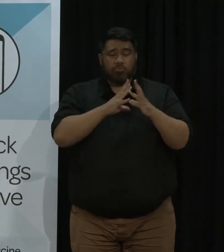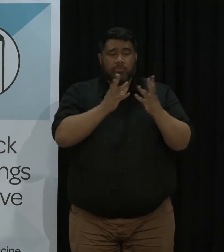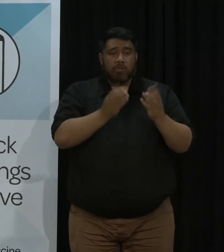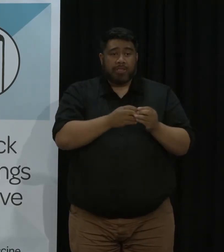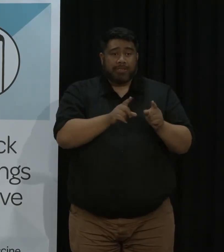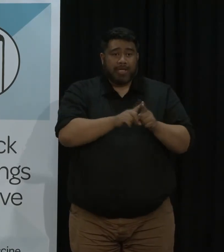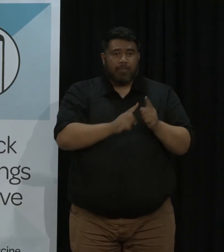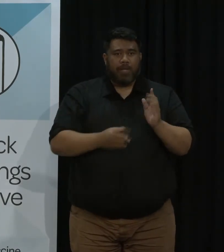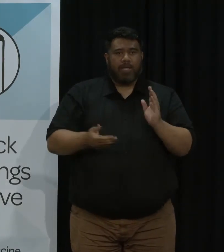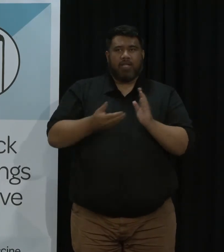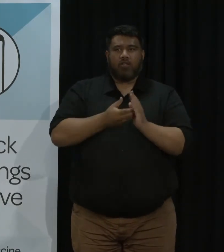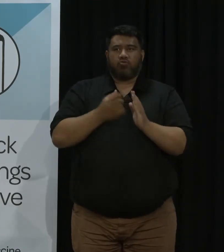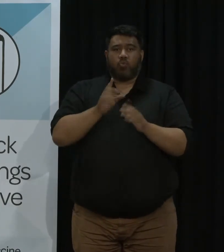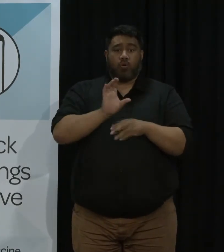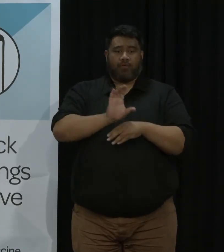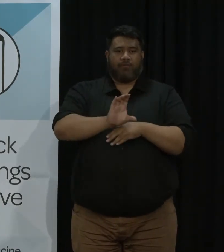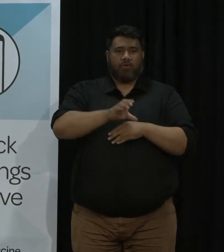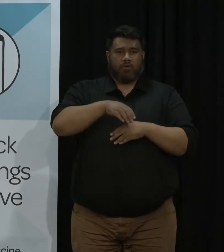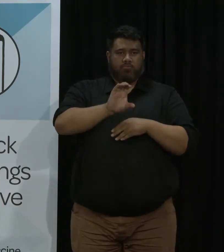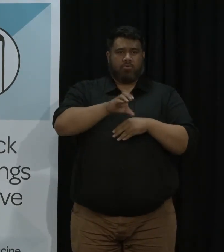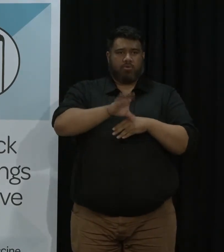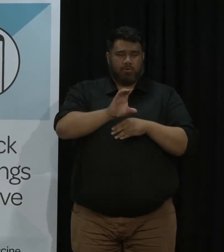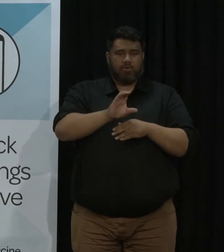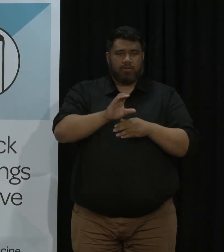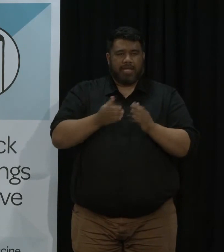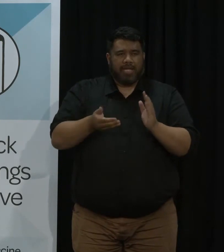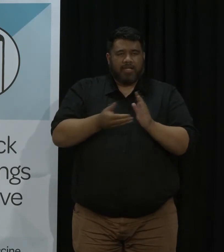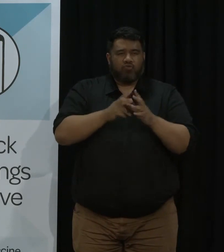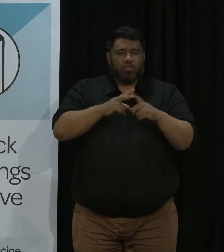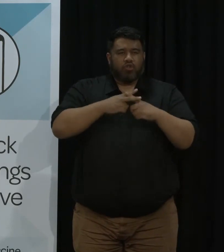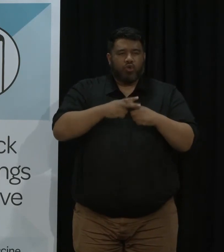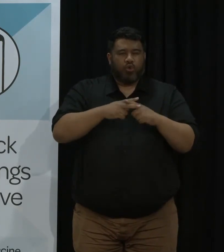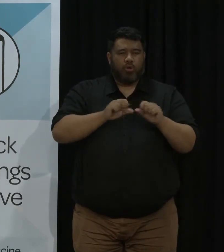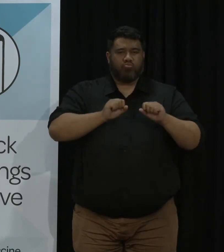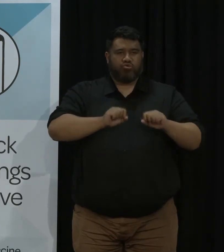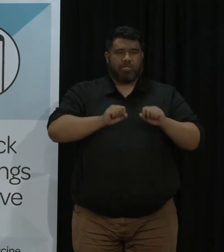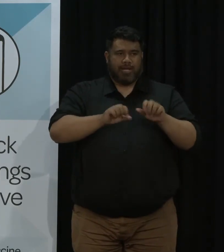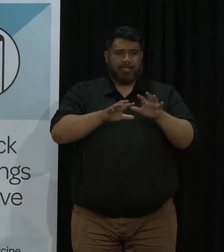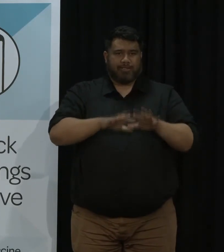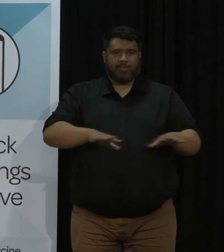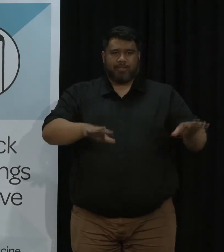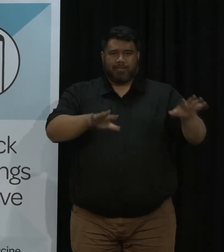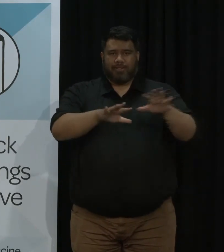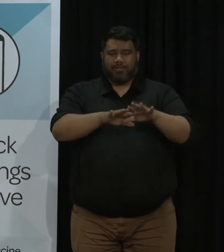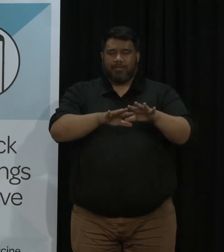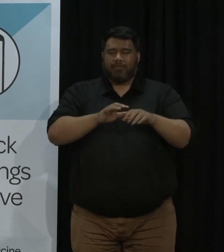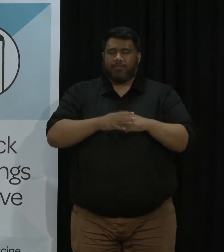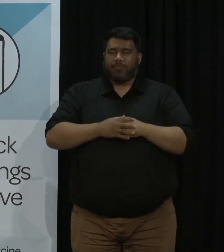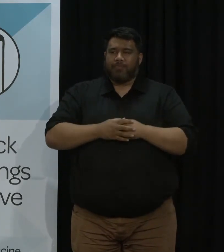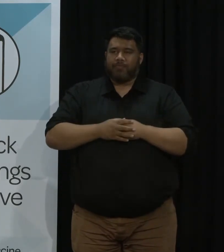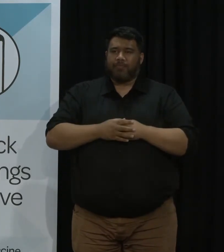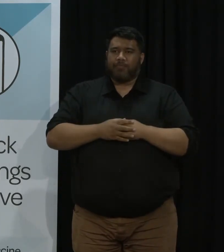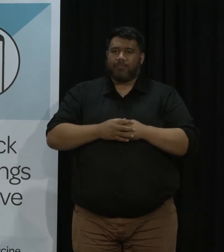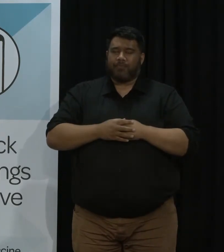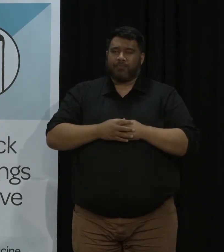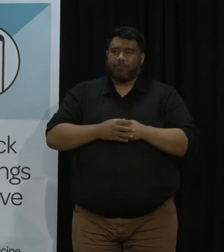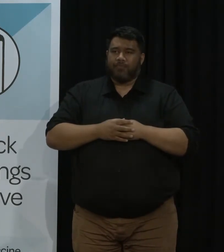vaccine passes. So very similar levels of protections but the addition of vaccine passes to again give us that extra tool